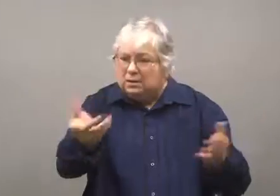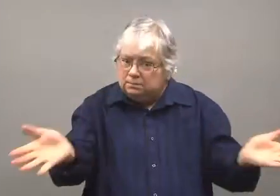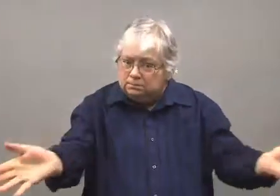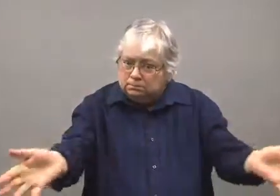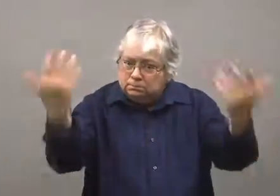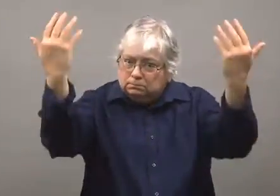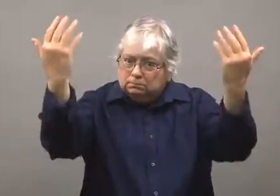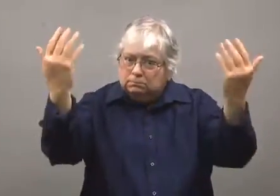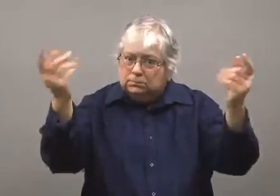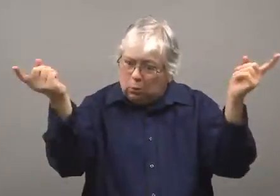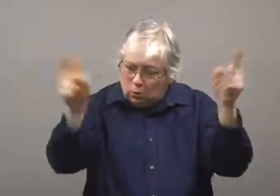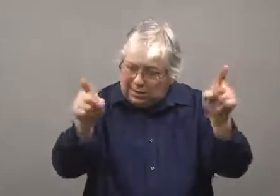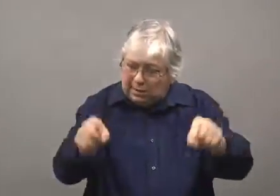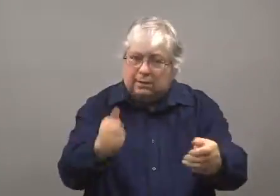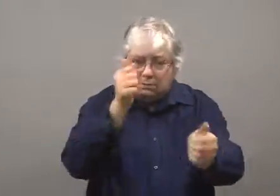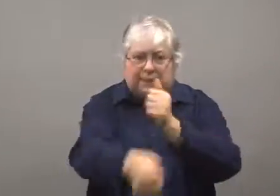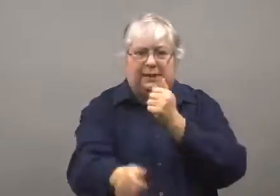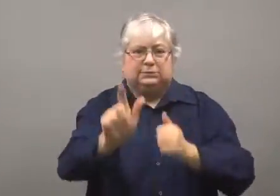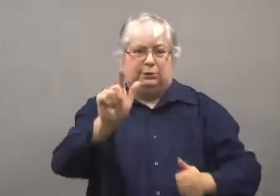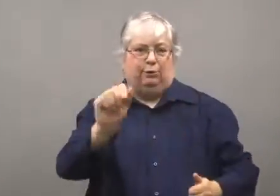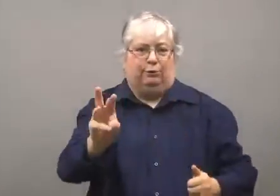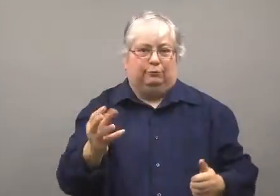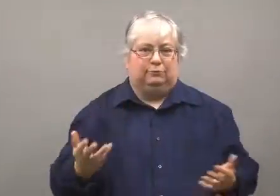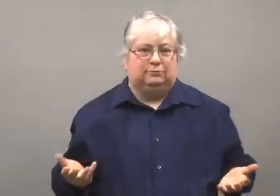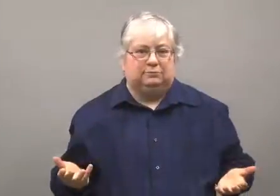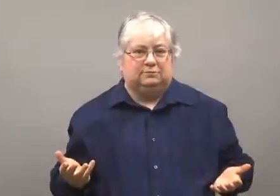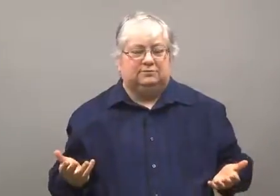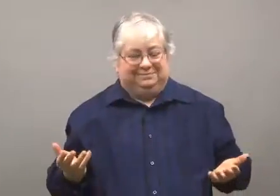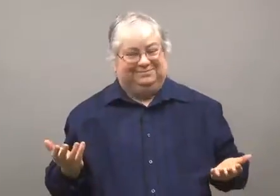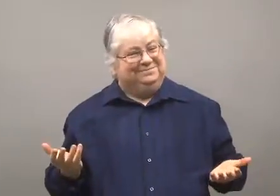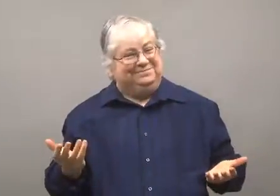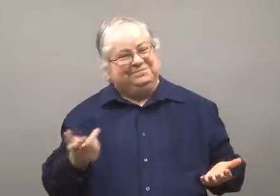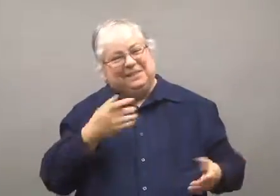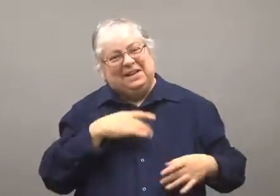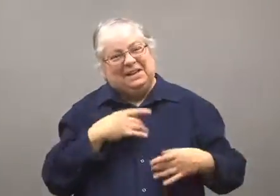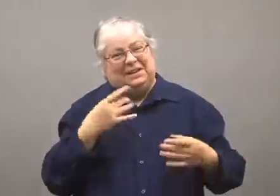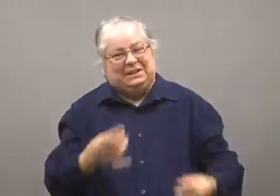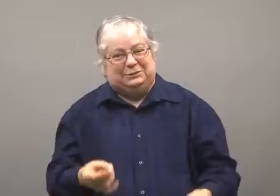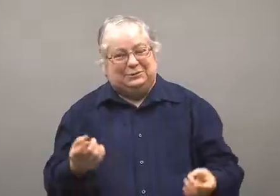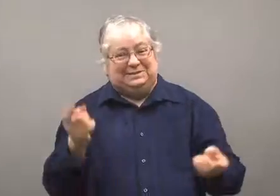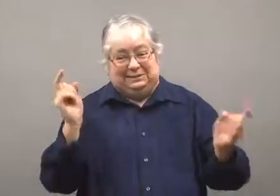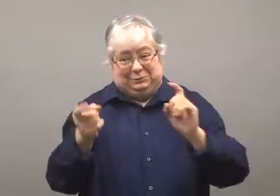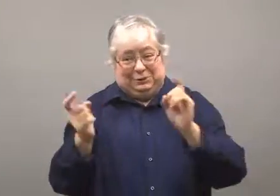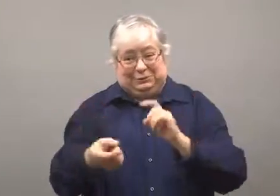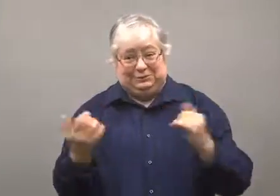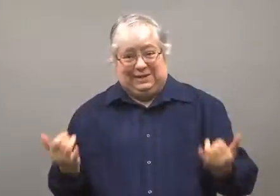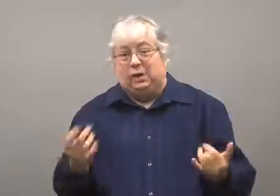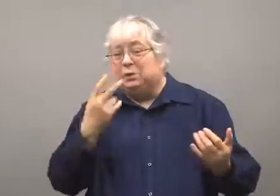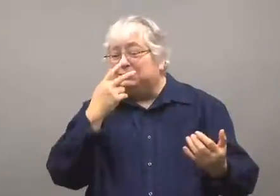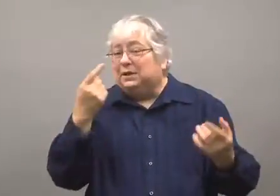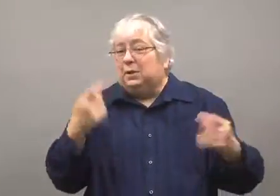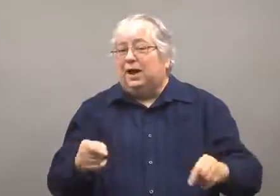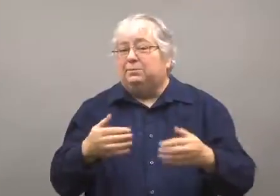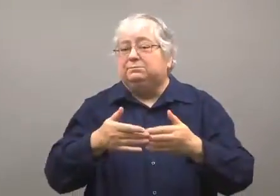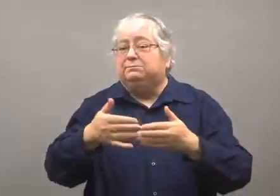He told them they had to come to an agreement and pass a law.